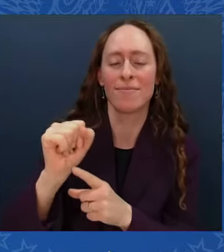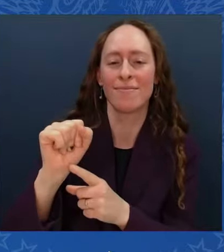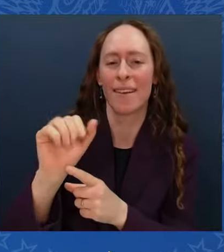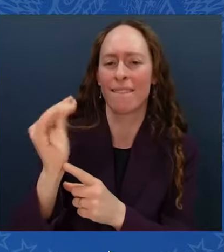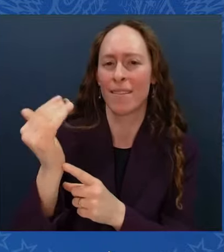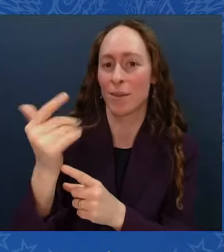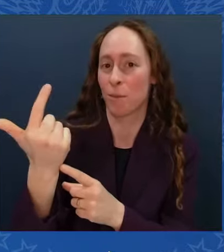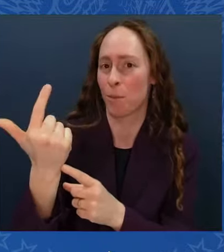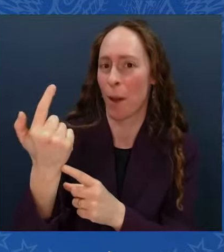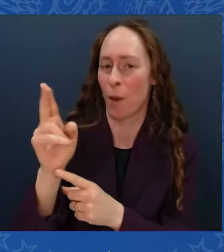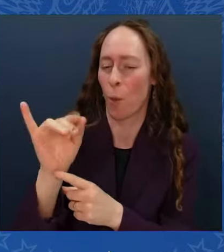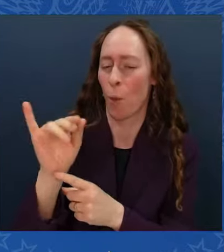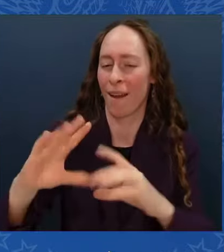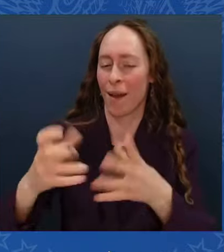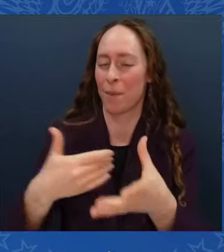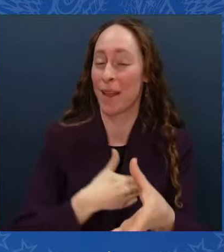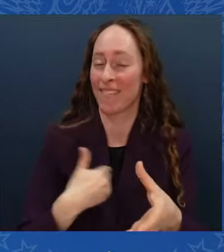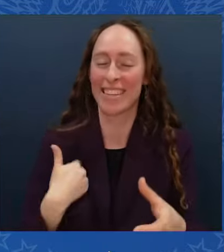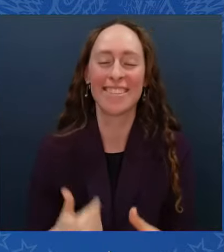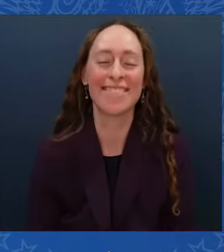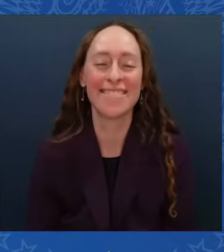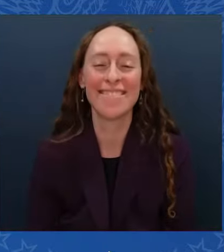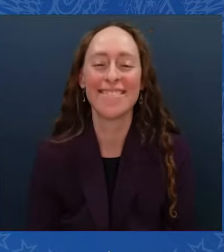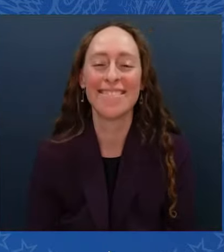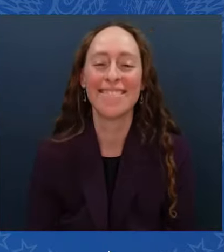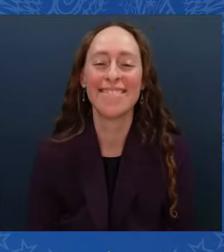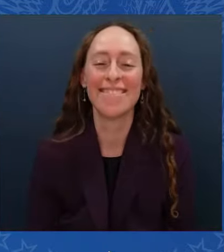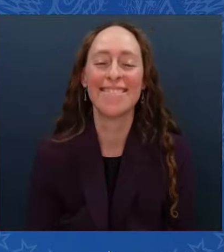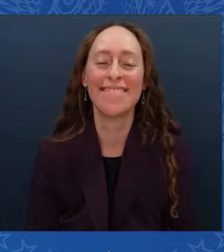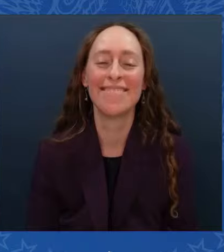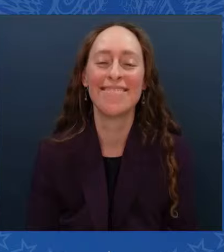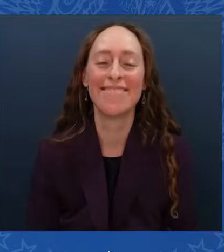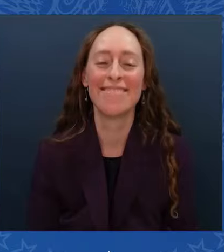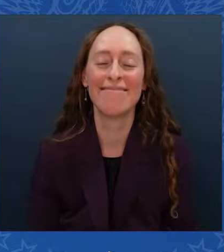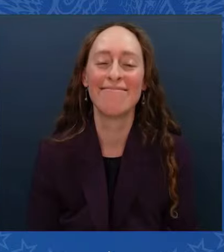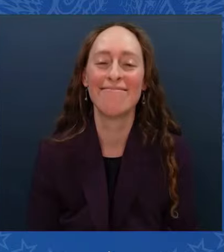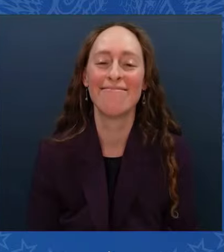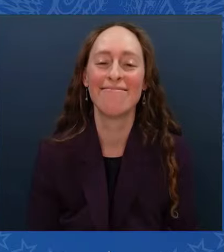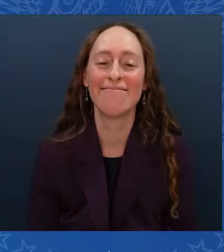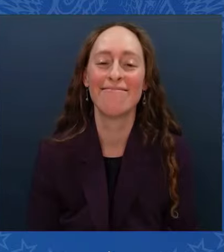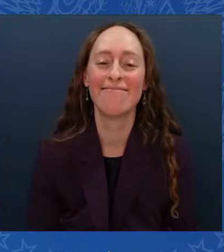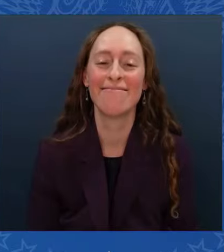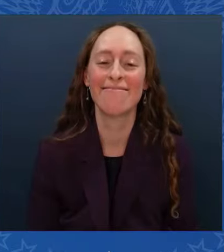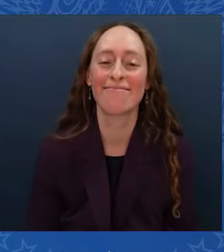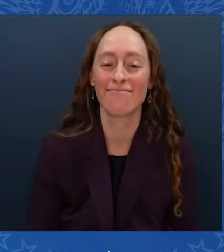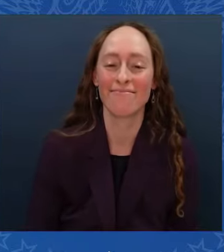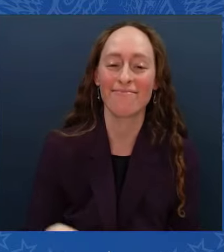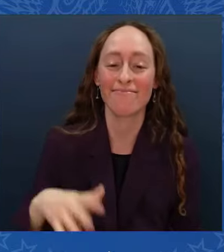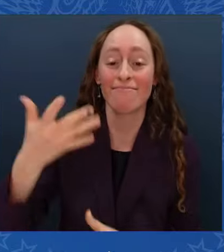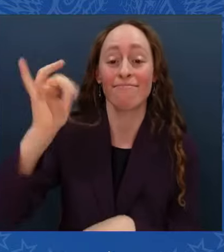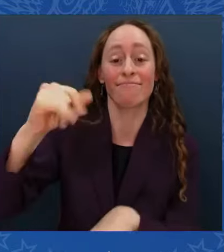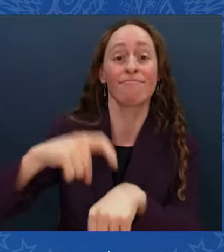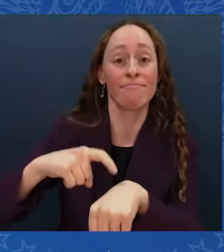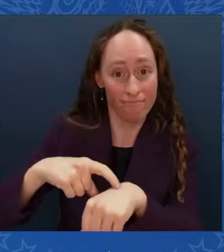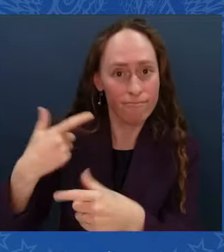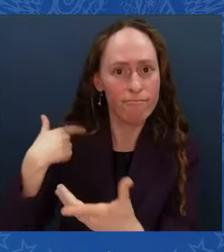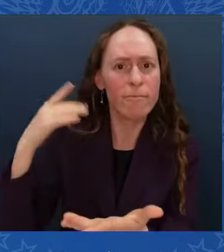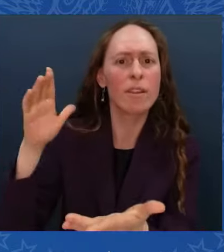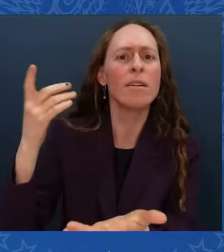I took out student loans to get my undergraduate degree at Howard University, my master's degree at UCLA, and then my doctoral degree